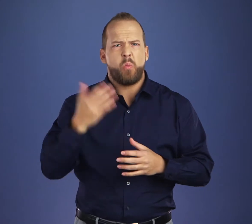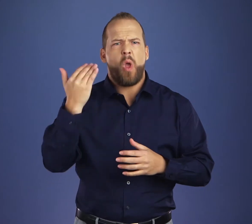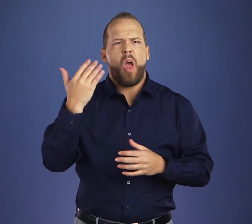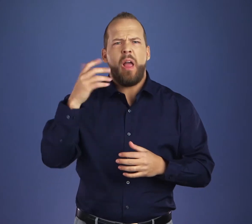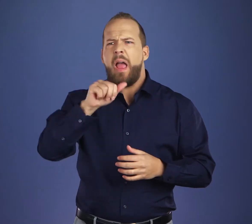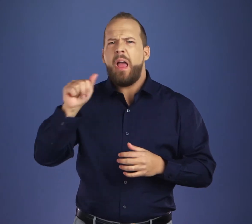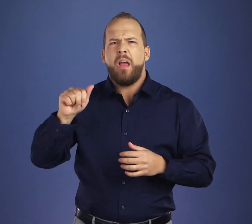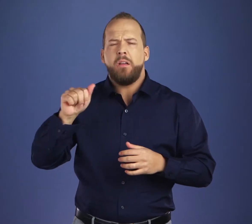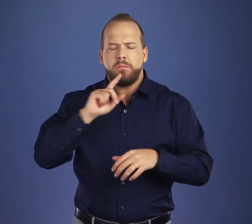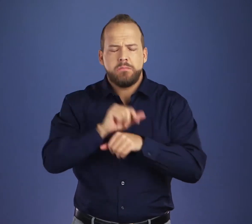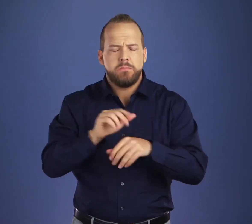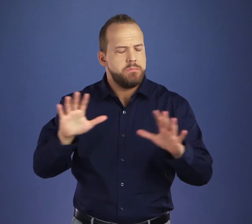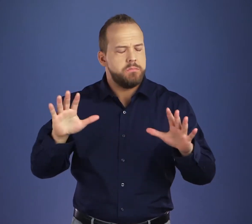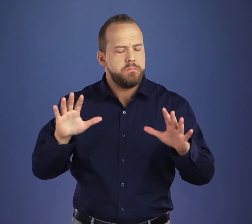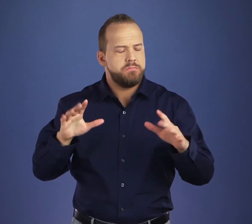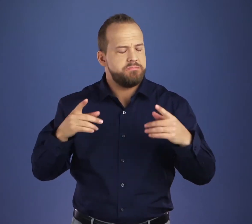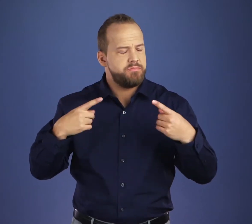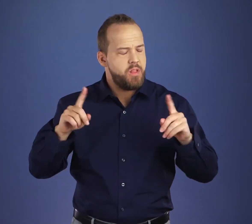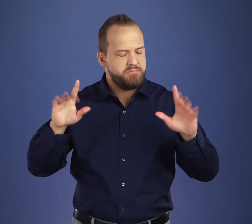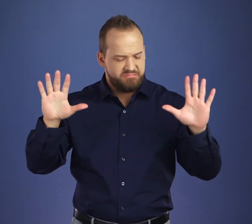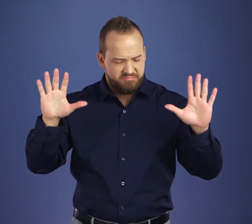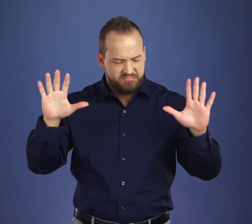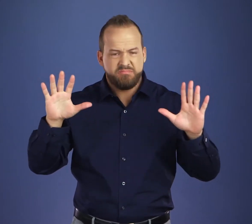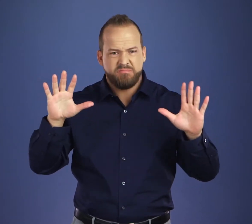Why did A.A. finally drop all its membership regulations?